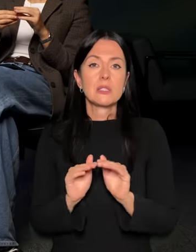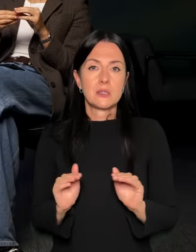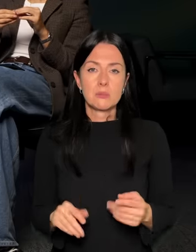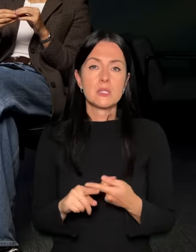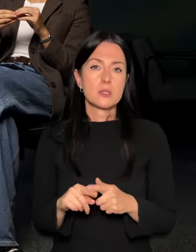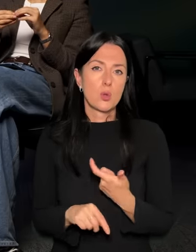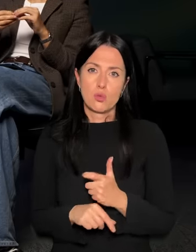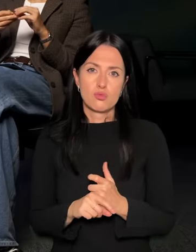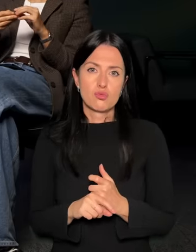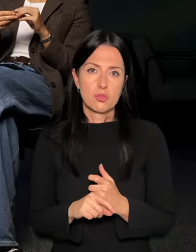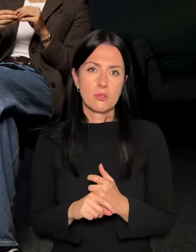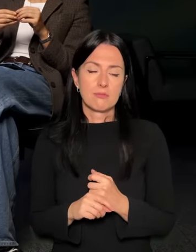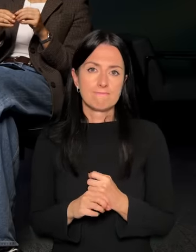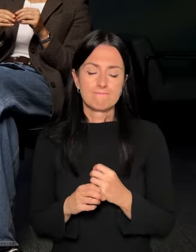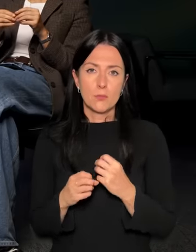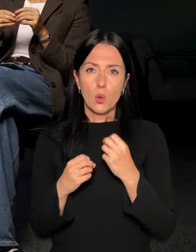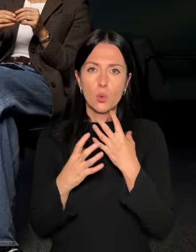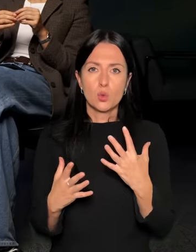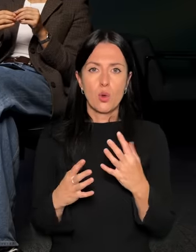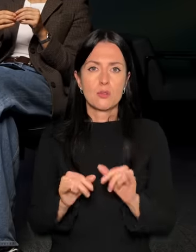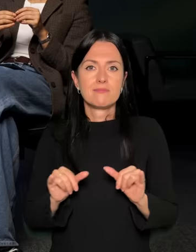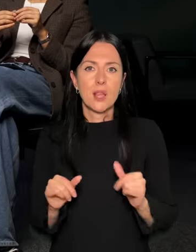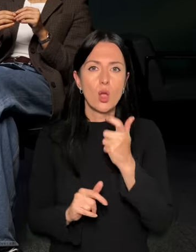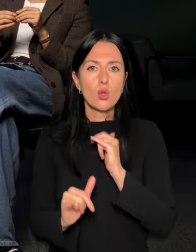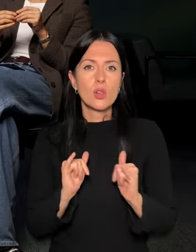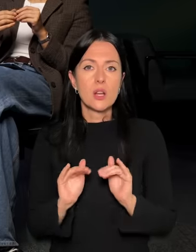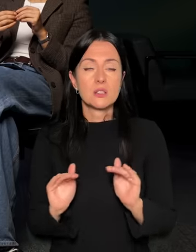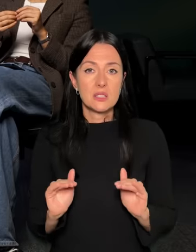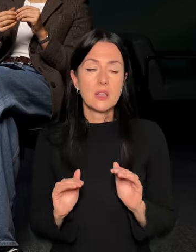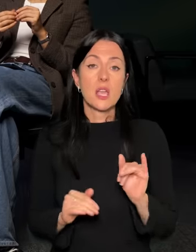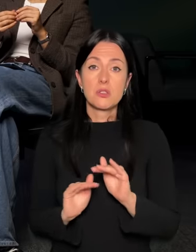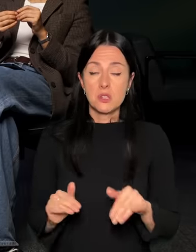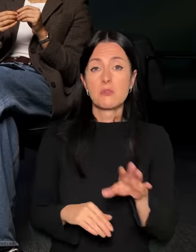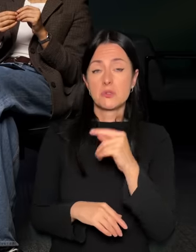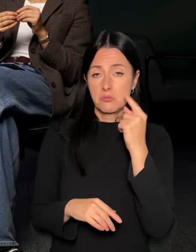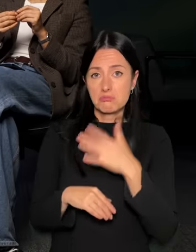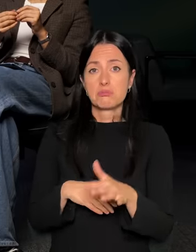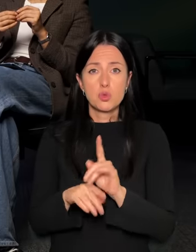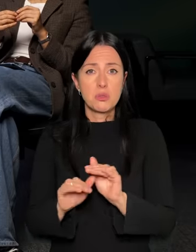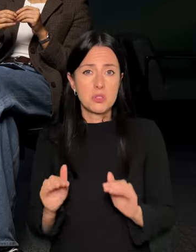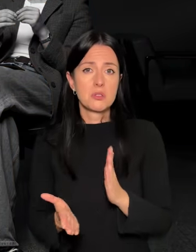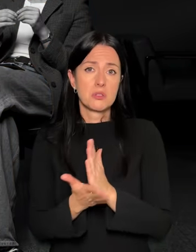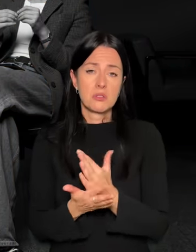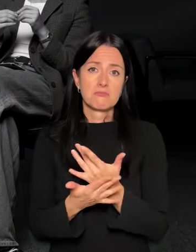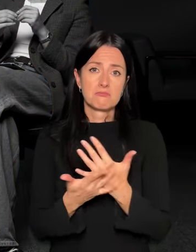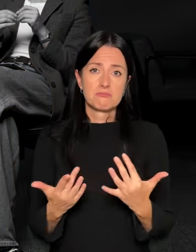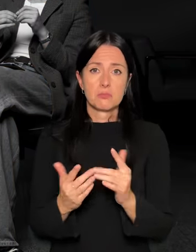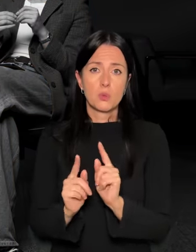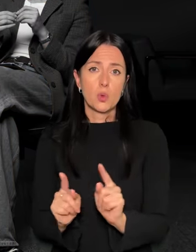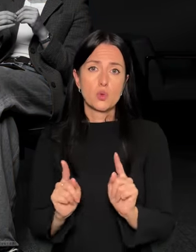is very effective in developing tolerance. They understand that children are different, with different features.